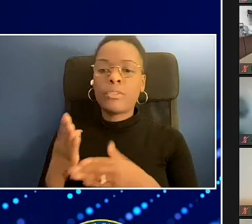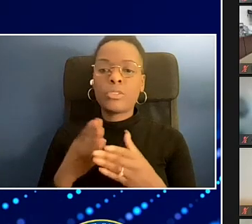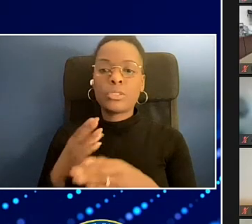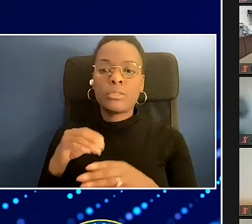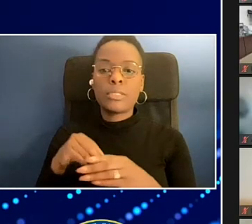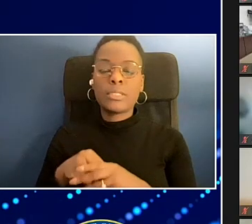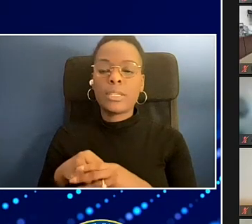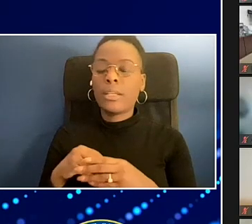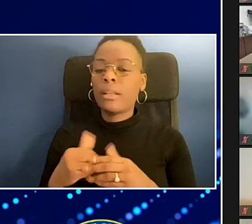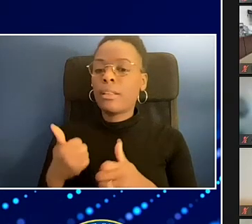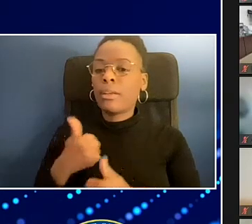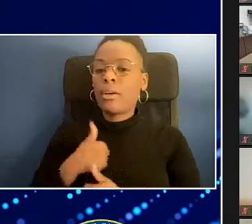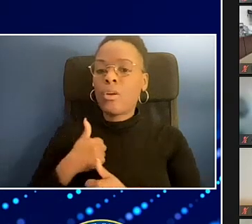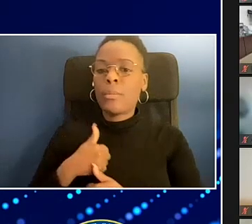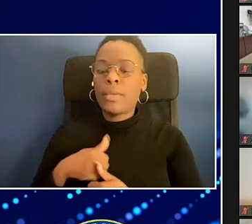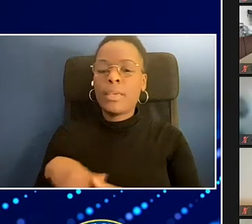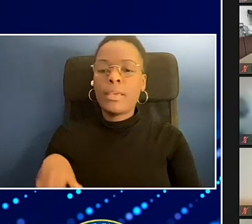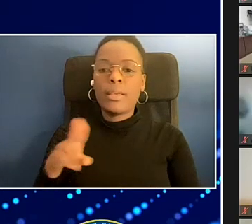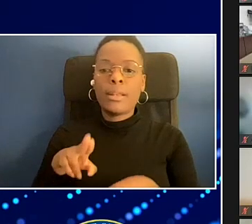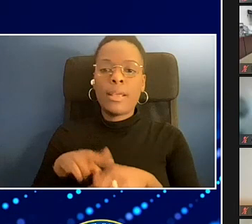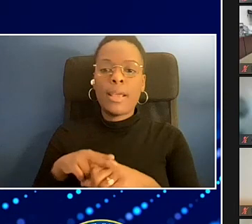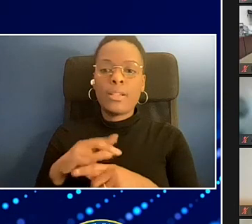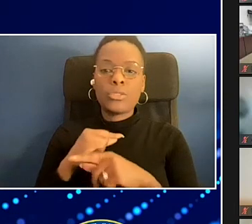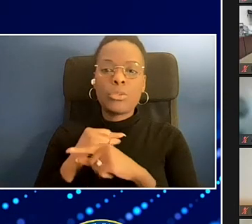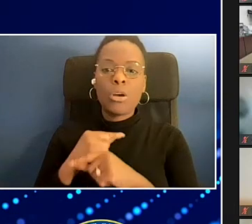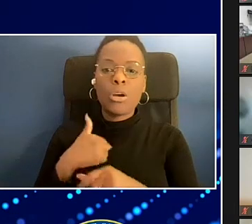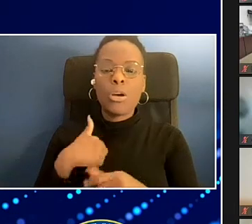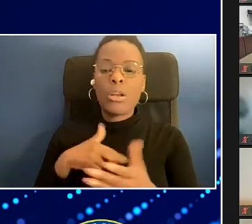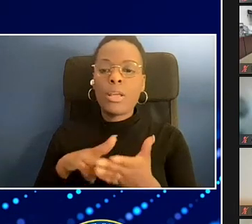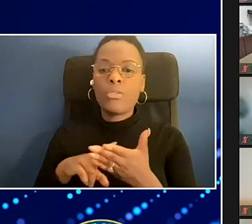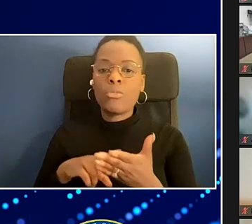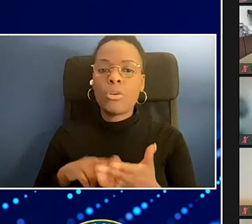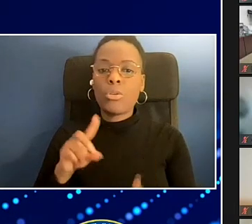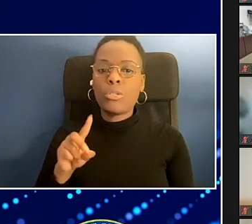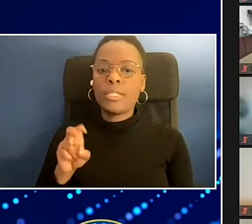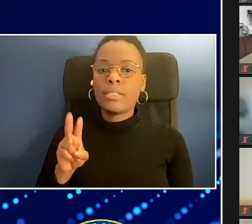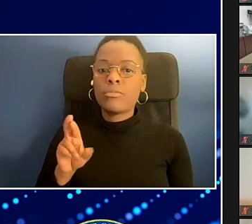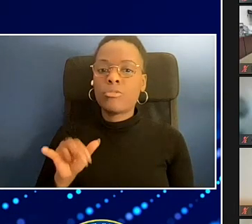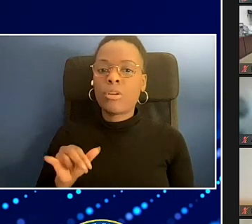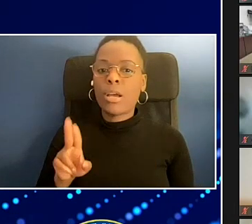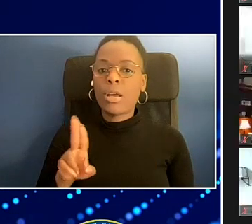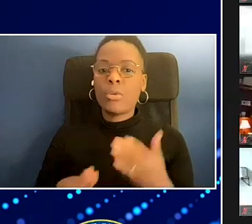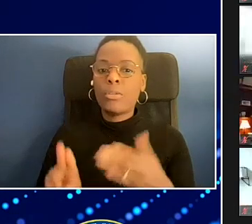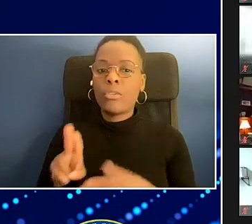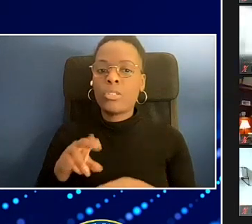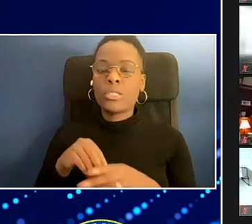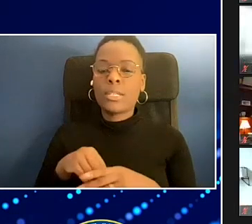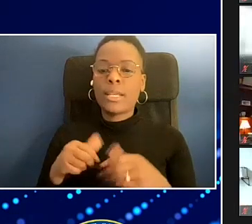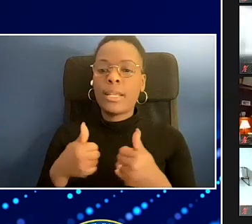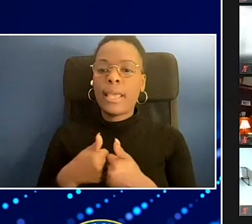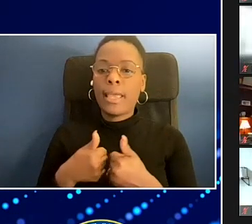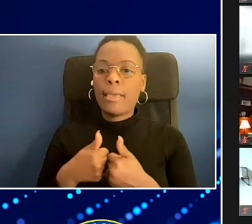enrolled in DeVry University in the Game and Simulation Programming online program.